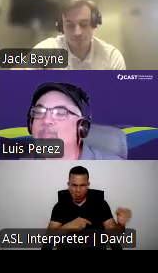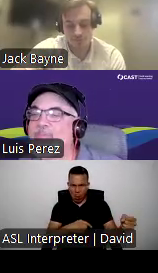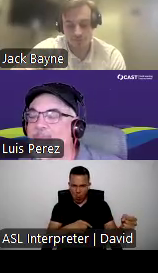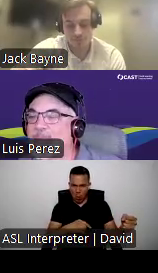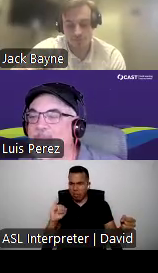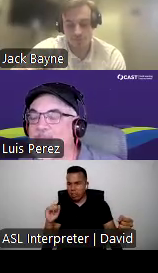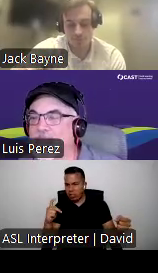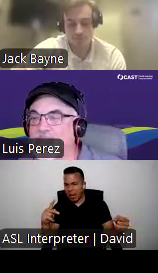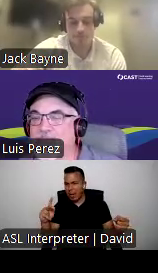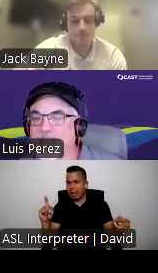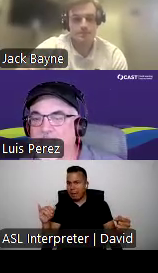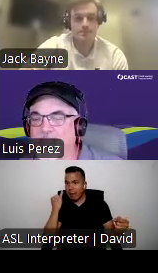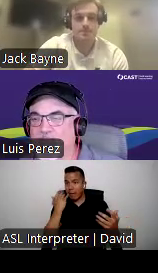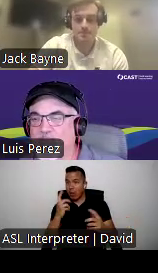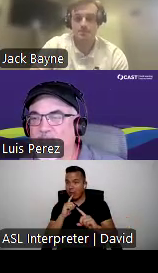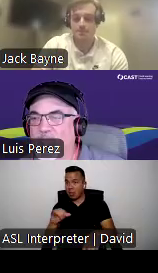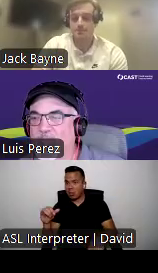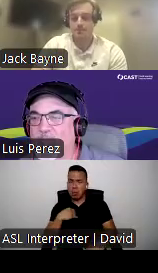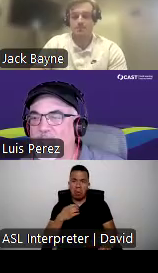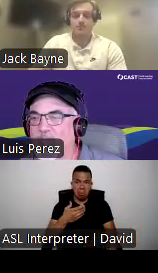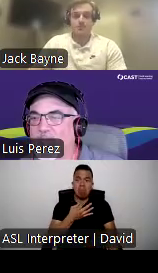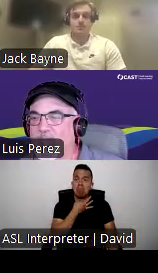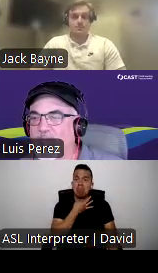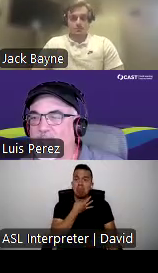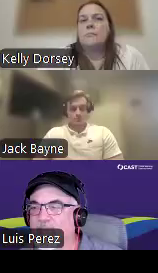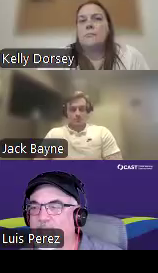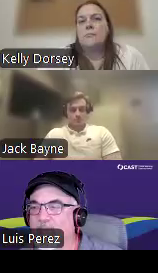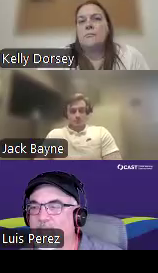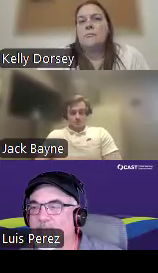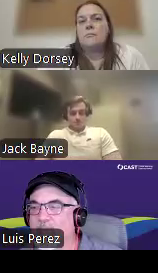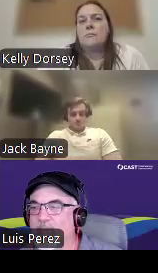Kelly, if you have an answer too, I'd love to hear. Question came in, "What questions can we